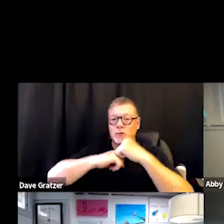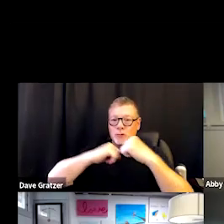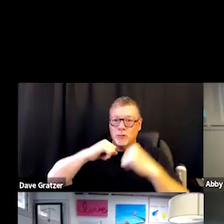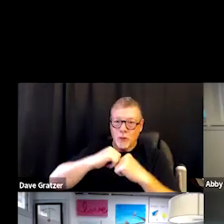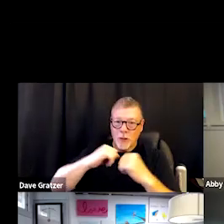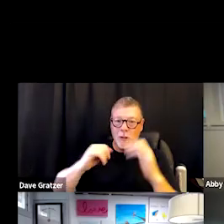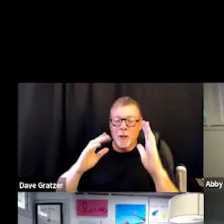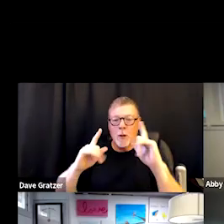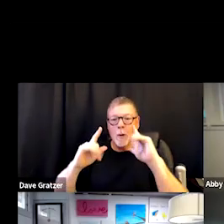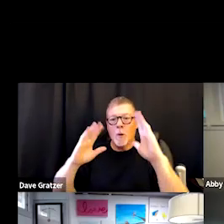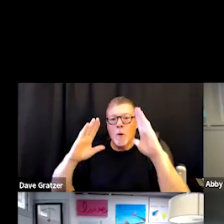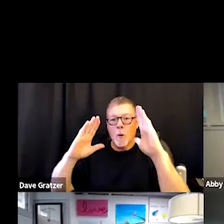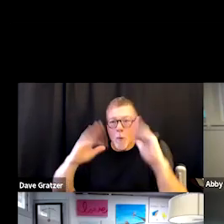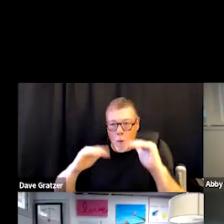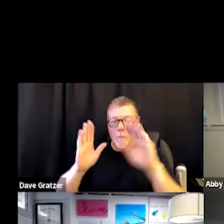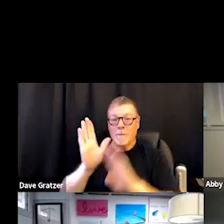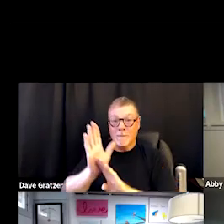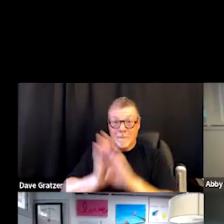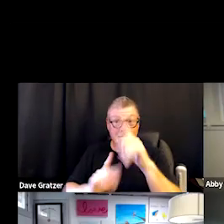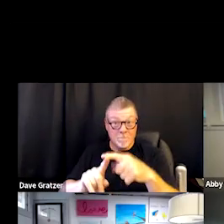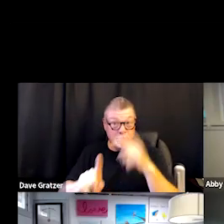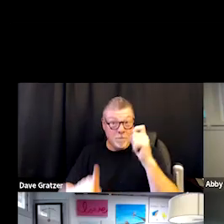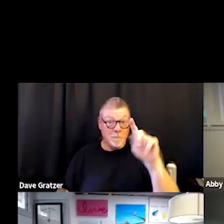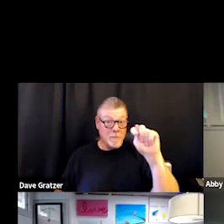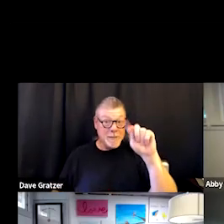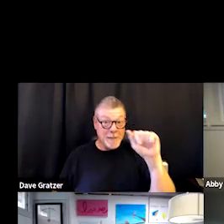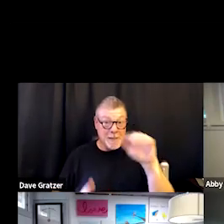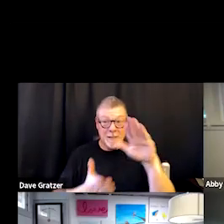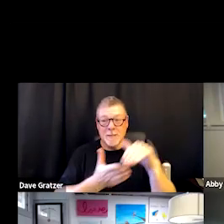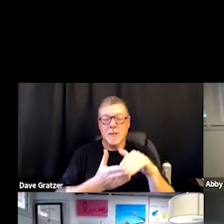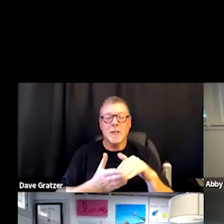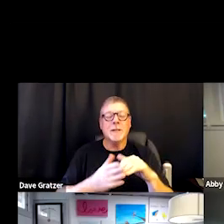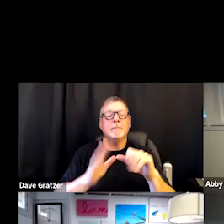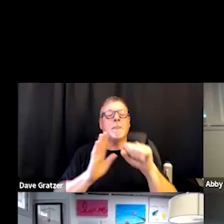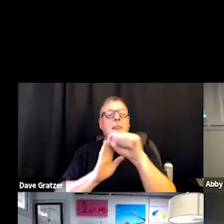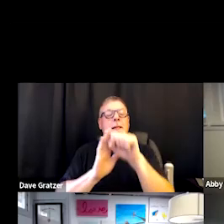by the TA Center is state team leads, local leads,